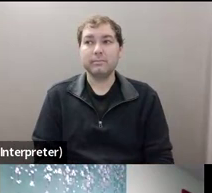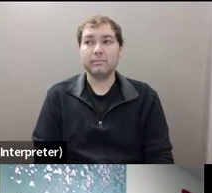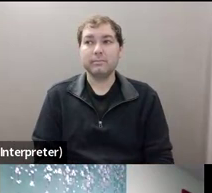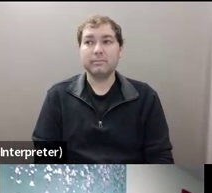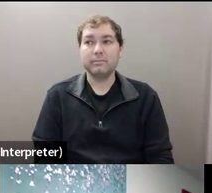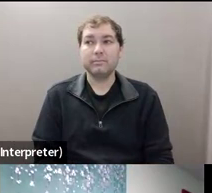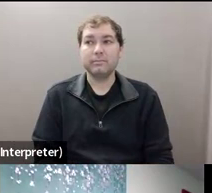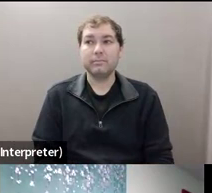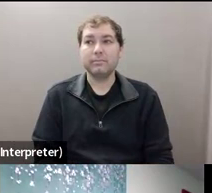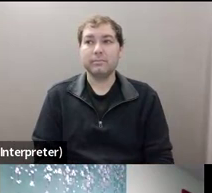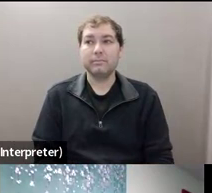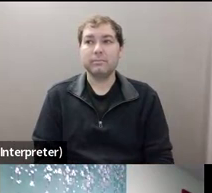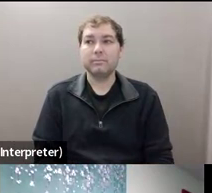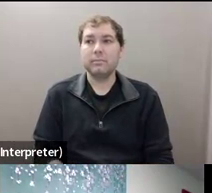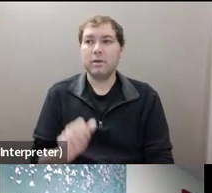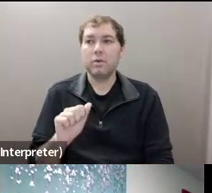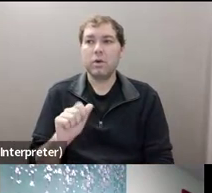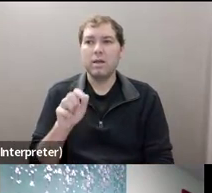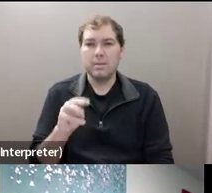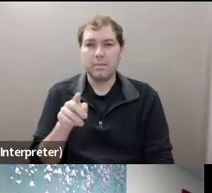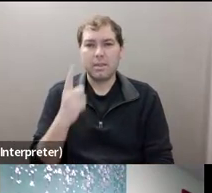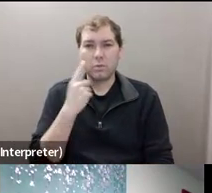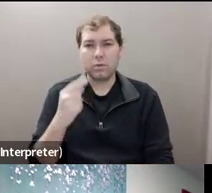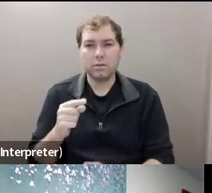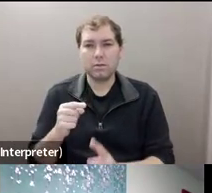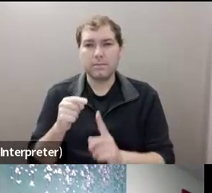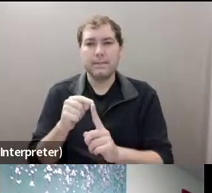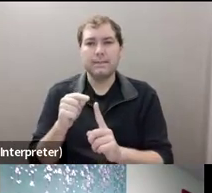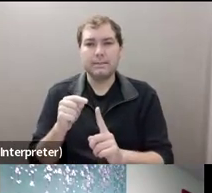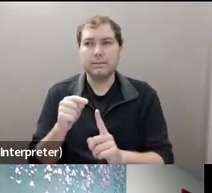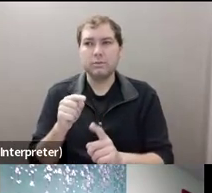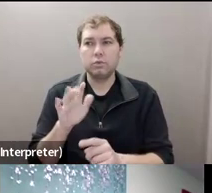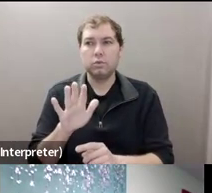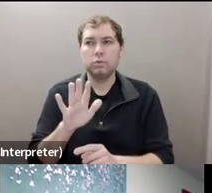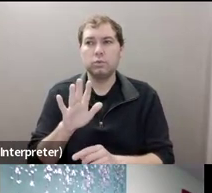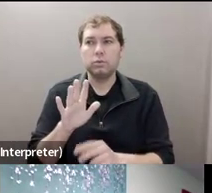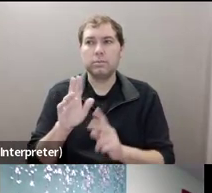Rebecca - APRIL: Adam, I believe you're pinned. Rebecca - APRIL: So you're the only person I'm seeing.